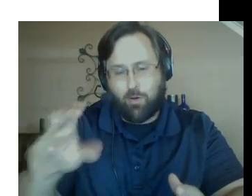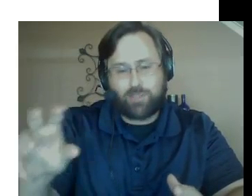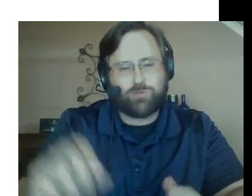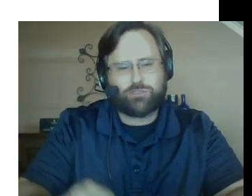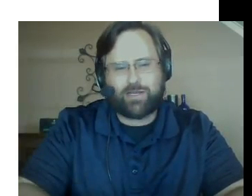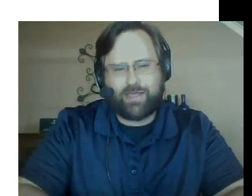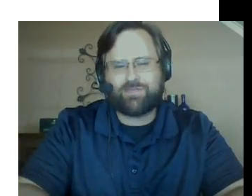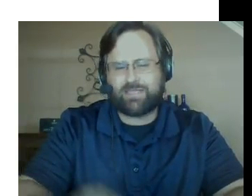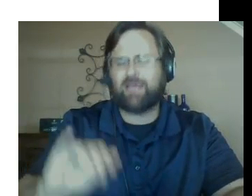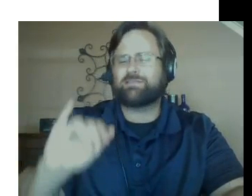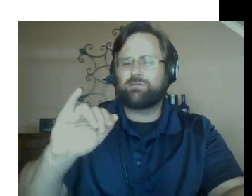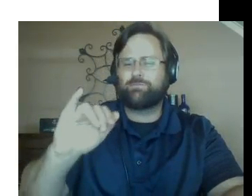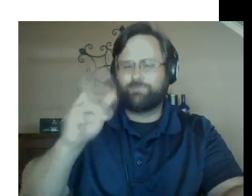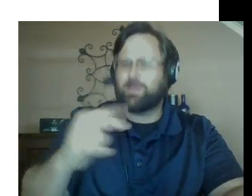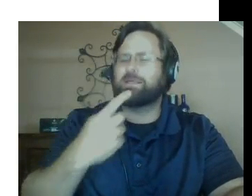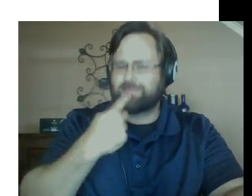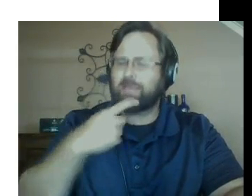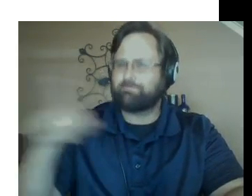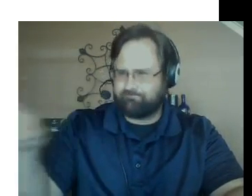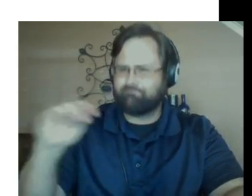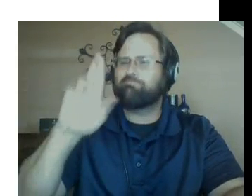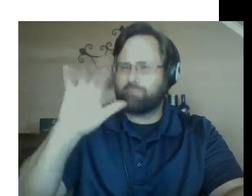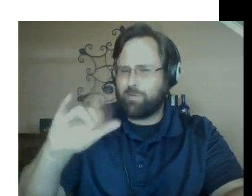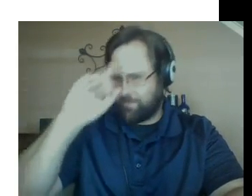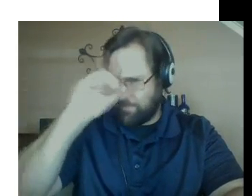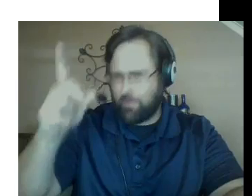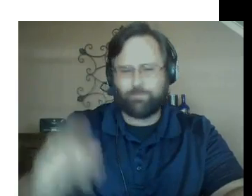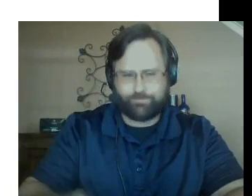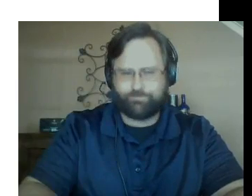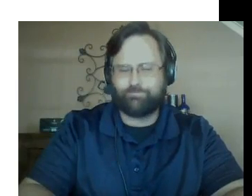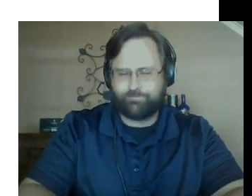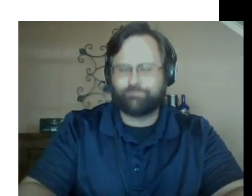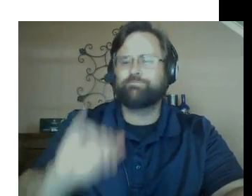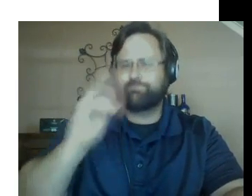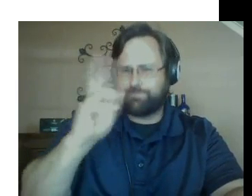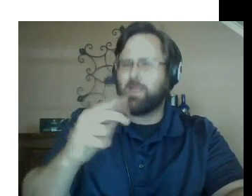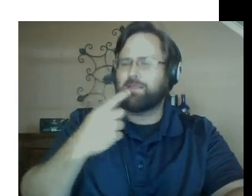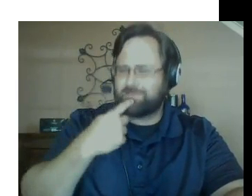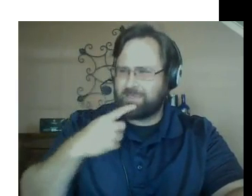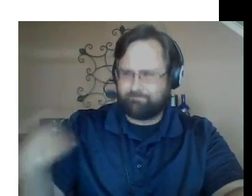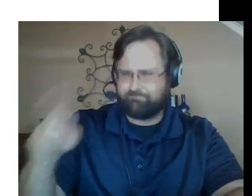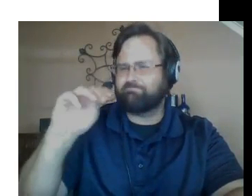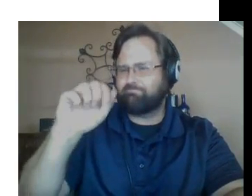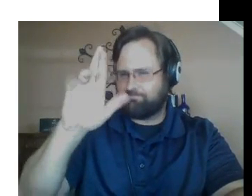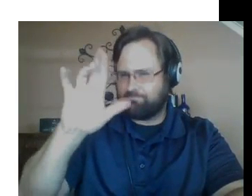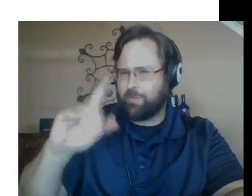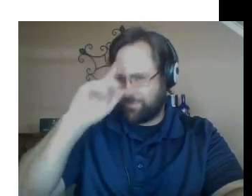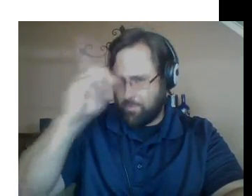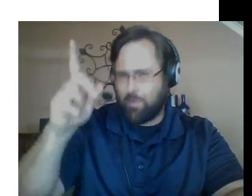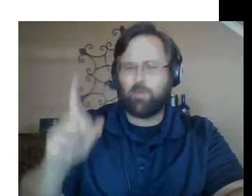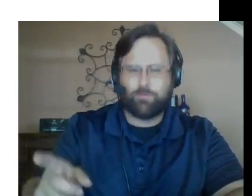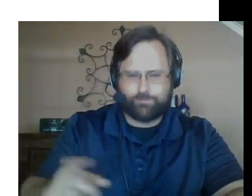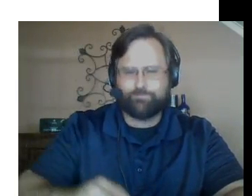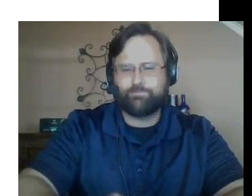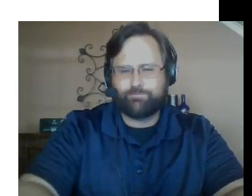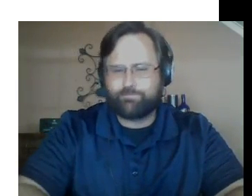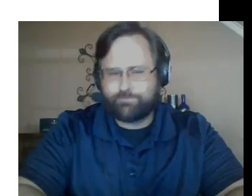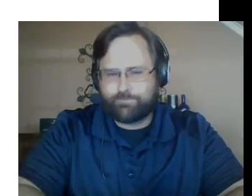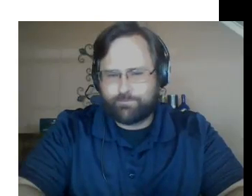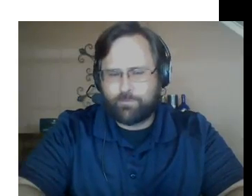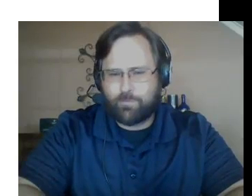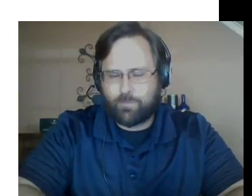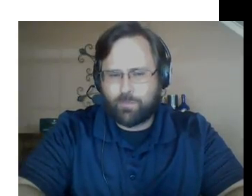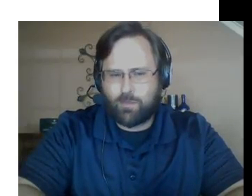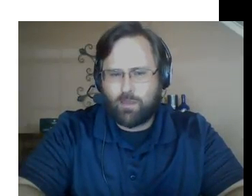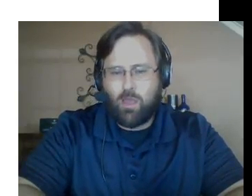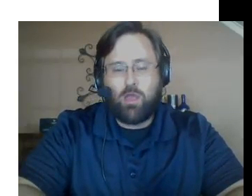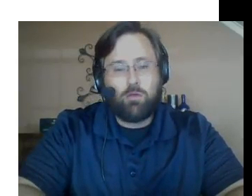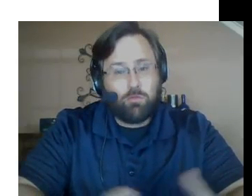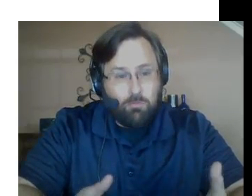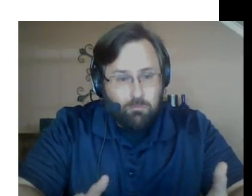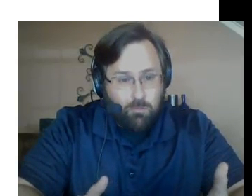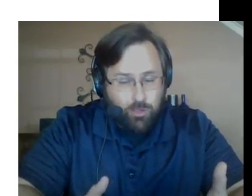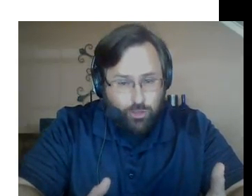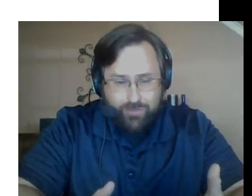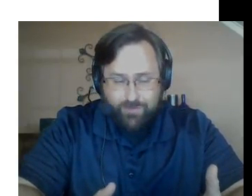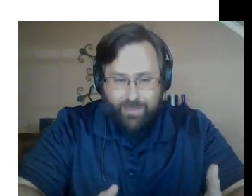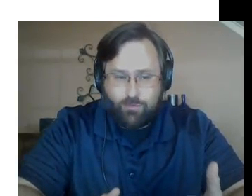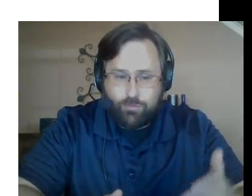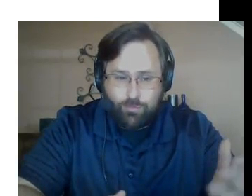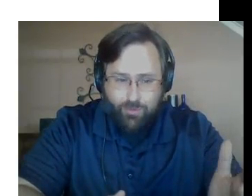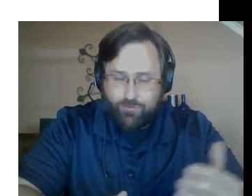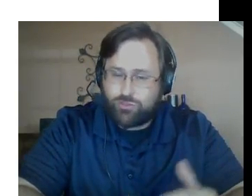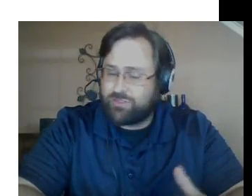Smart is what you're trying to emphasize alternatively with the first two